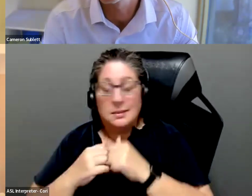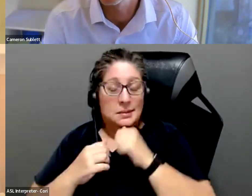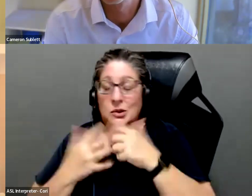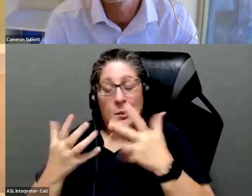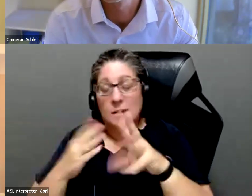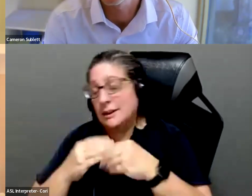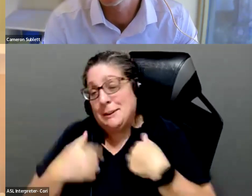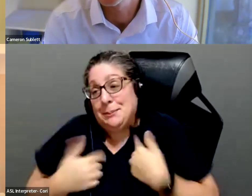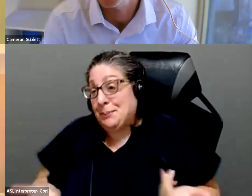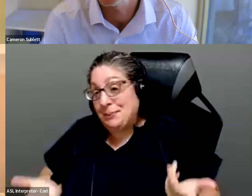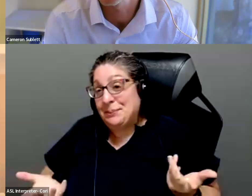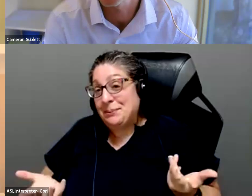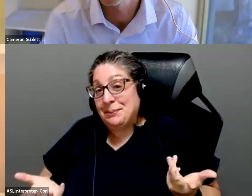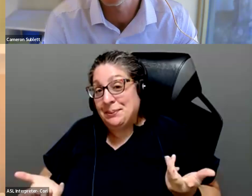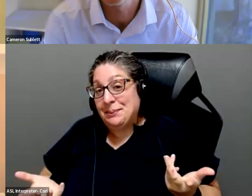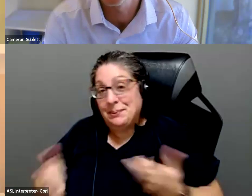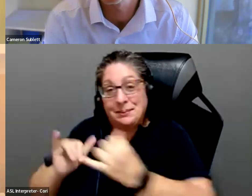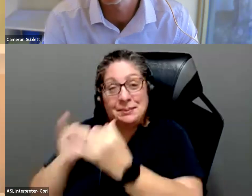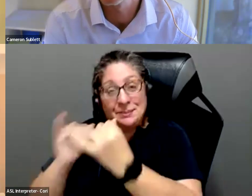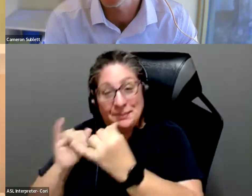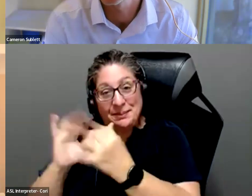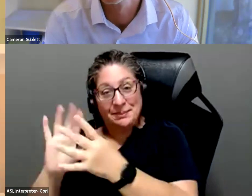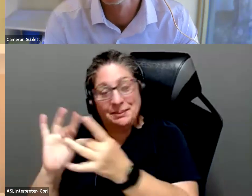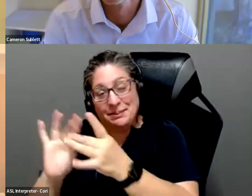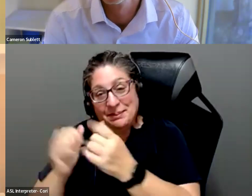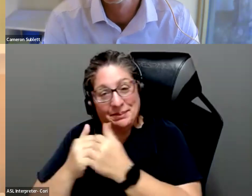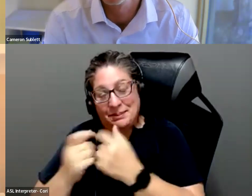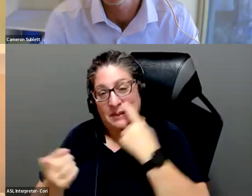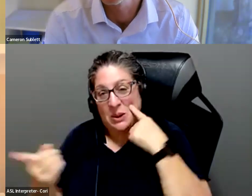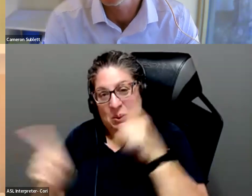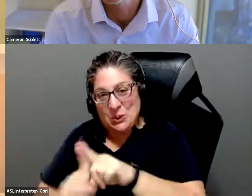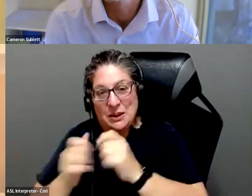that I would just echo kind of the sentiments that money is not the